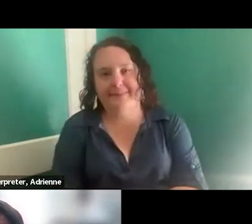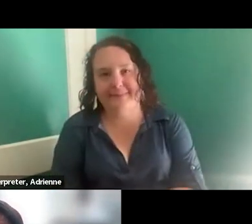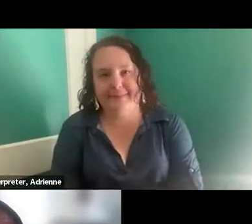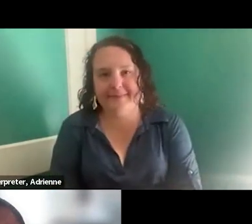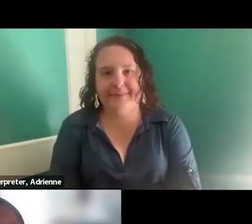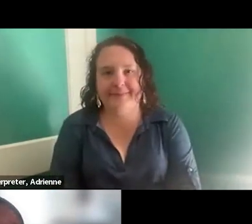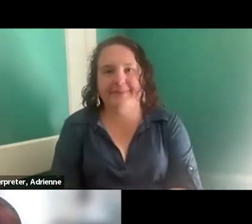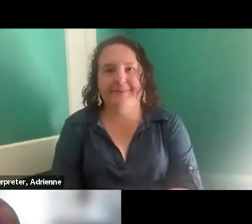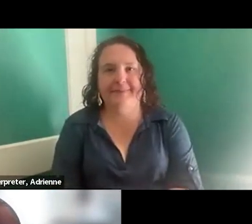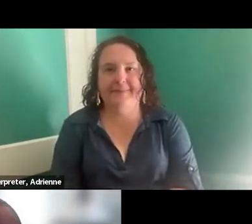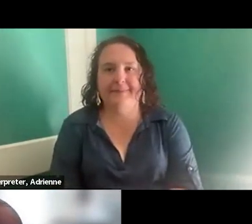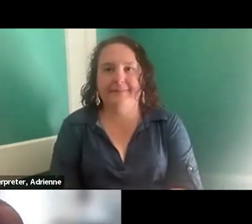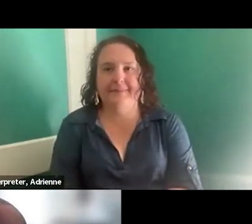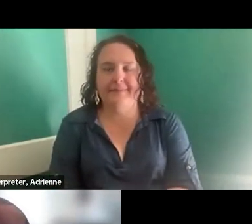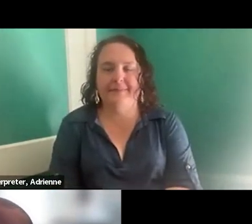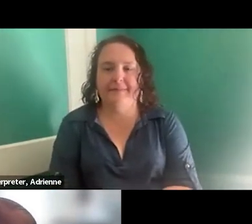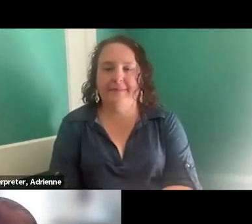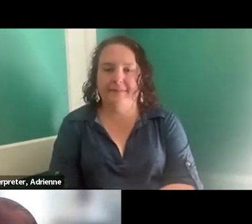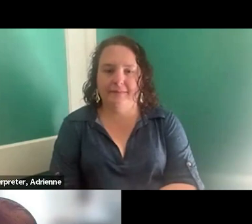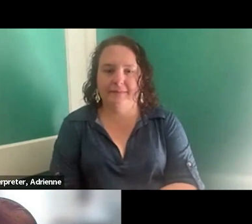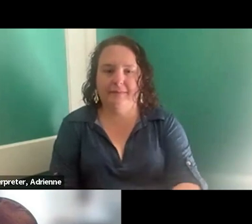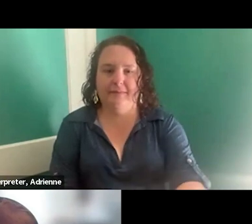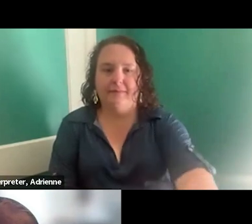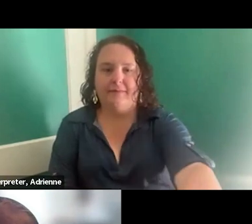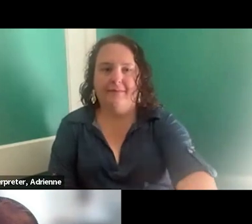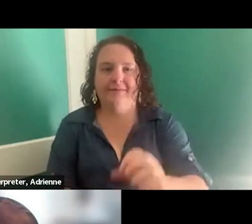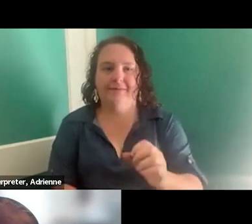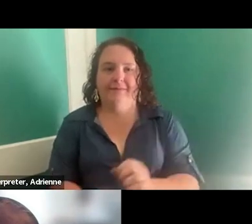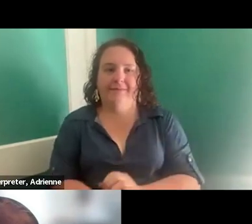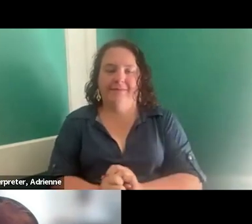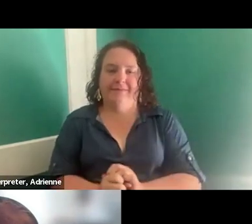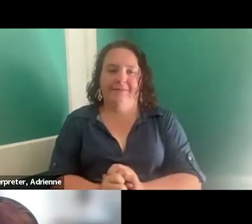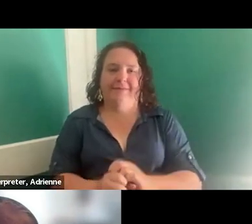All right. Take two. OK. Take two.